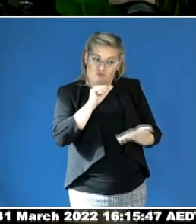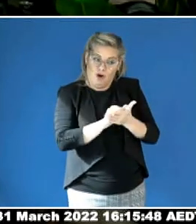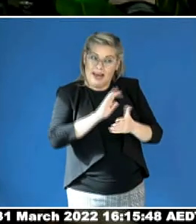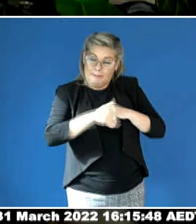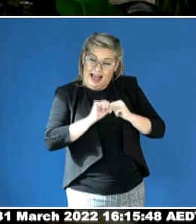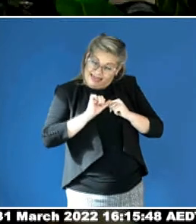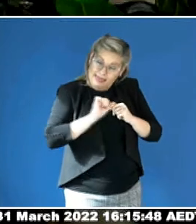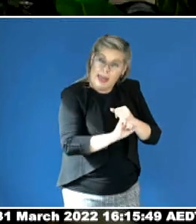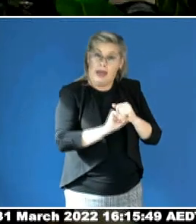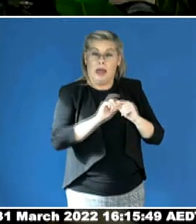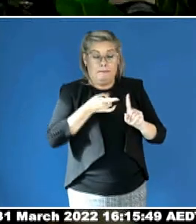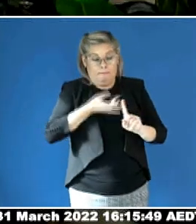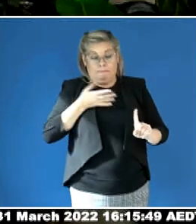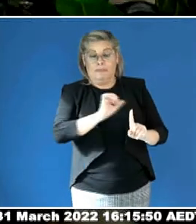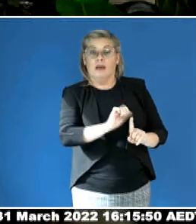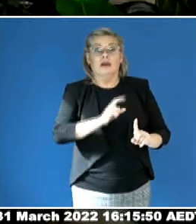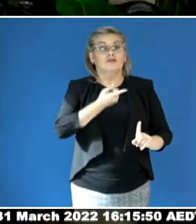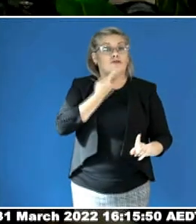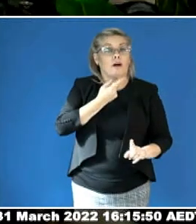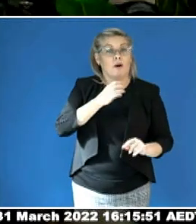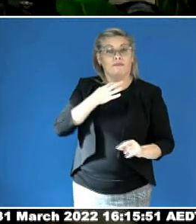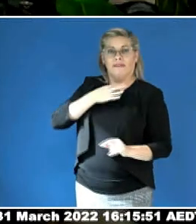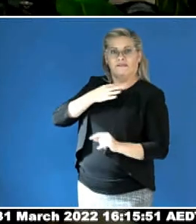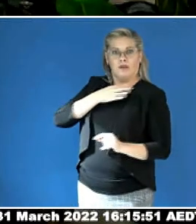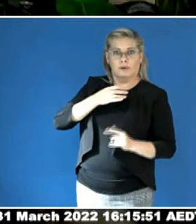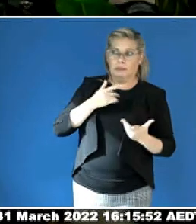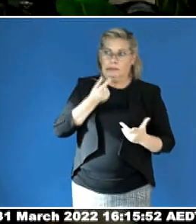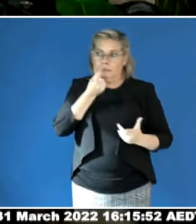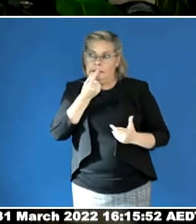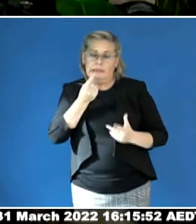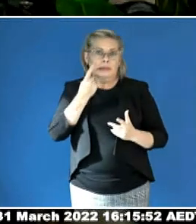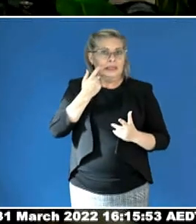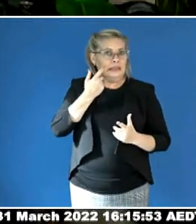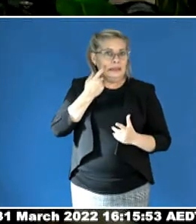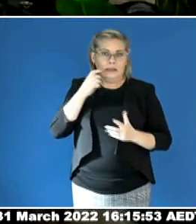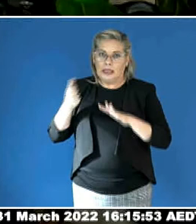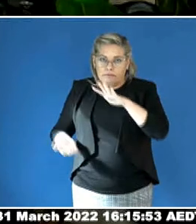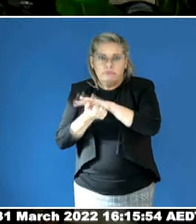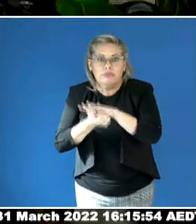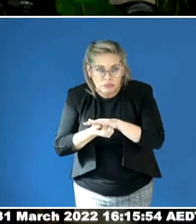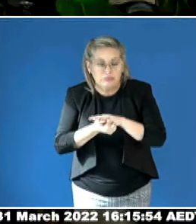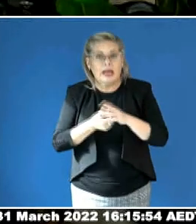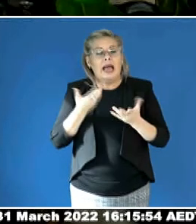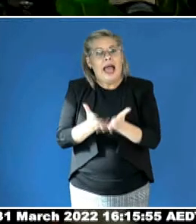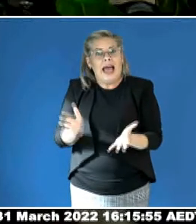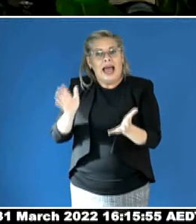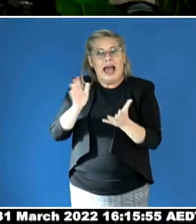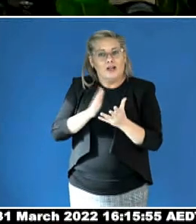safety, consent, healthy boundaries, healthy relationships, coercive control, understanding the different types of abuse.